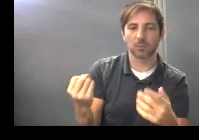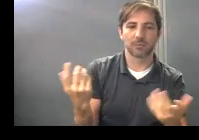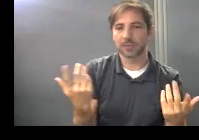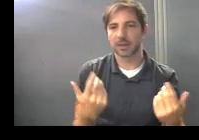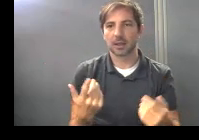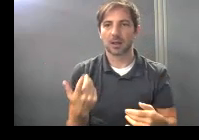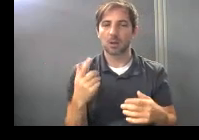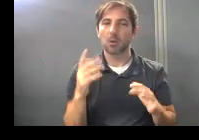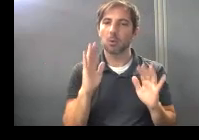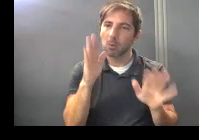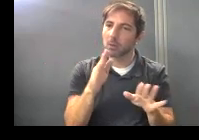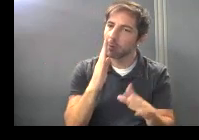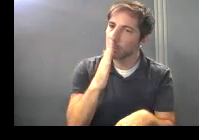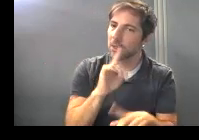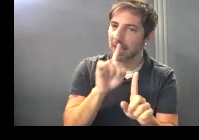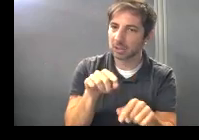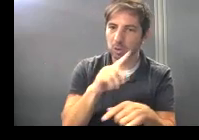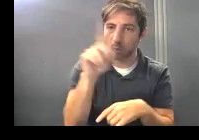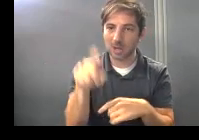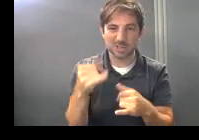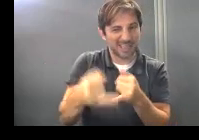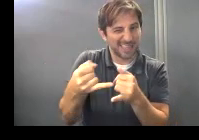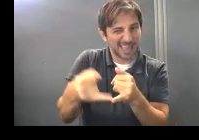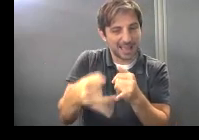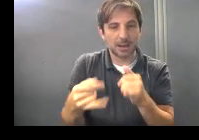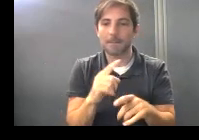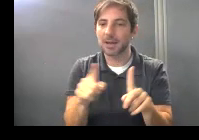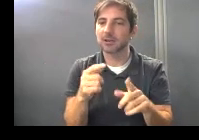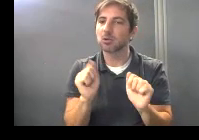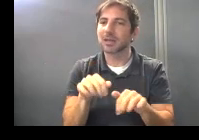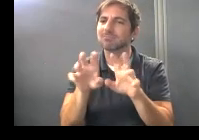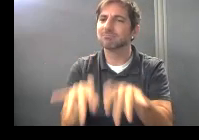PUT YOUR QUESTIONS IN THE Q&A BOX ANYTIME YOU WANT TO.